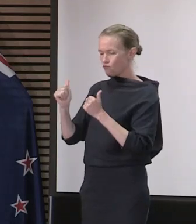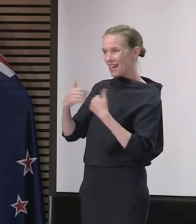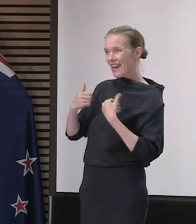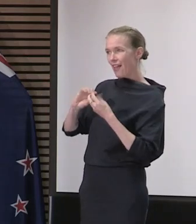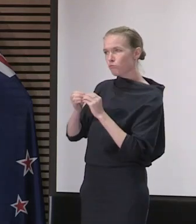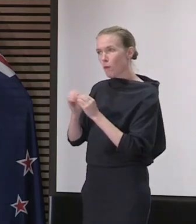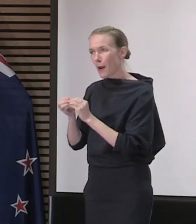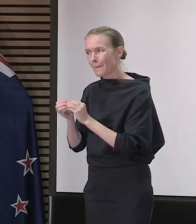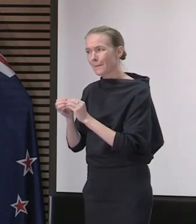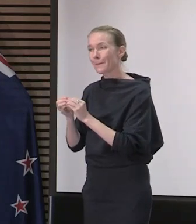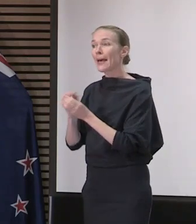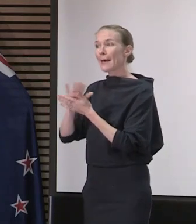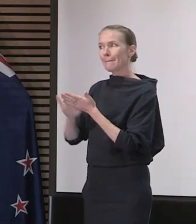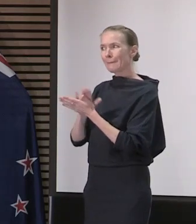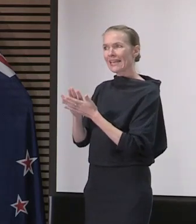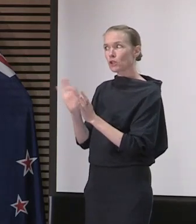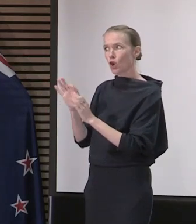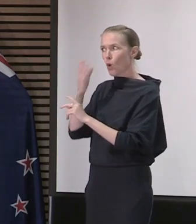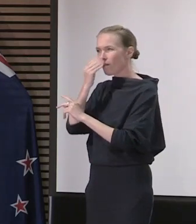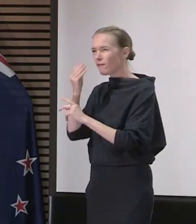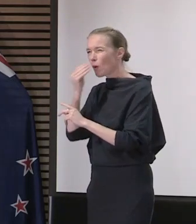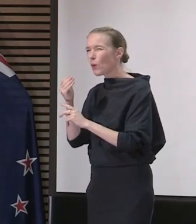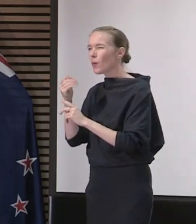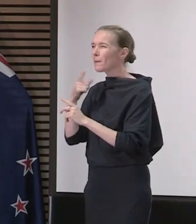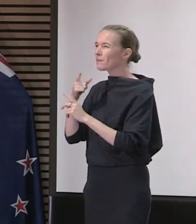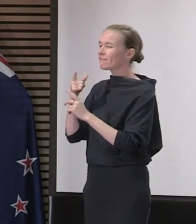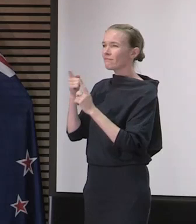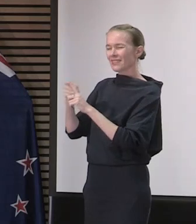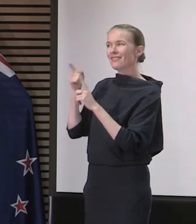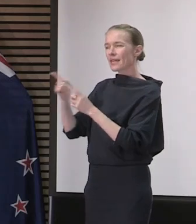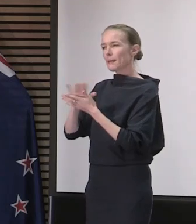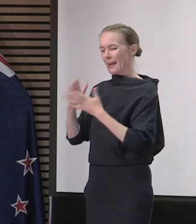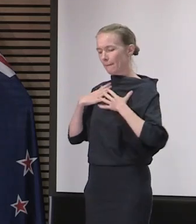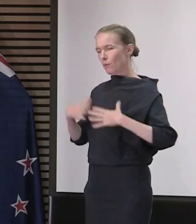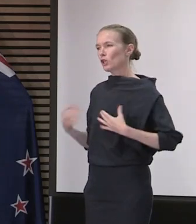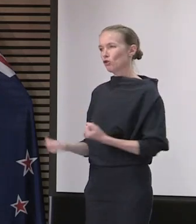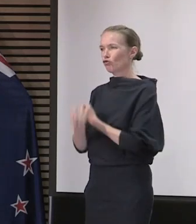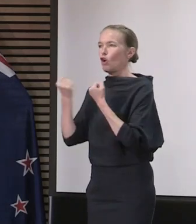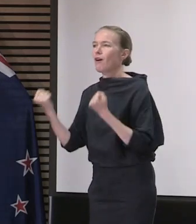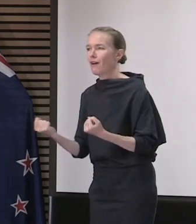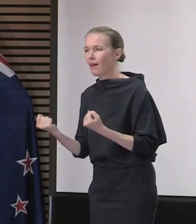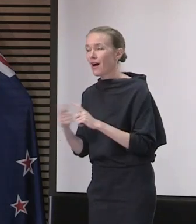possible, in particular our older people and vulnerable New Zealanders, that reduces the likelihood that they will